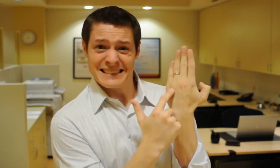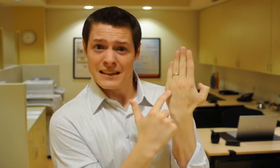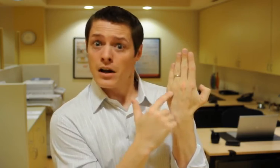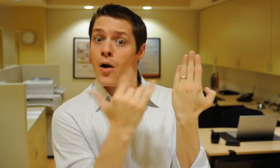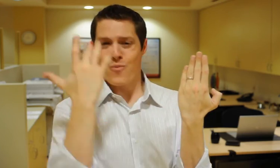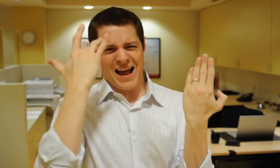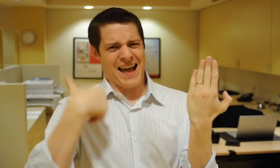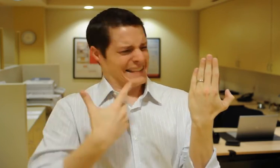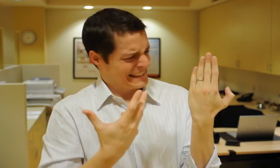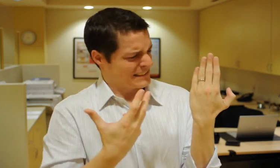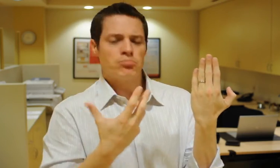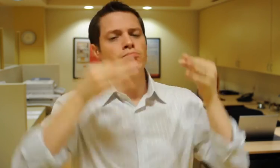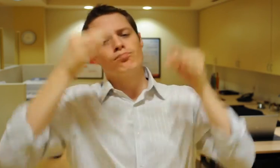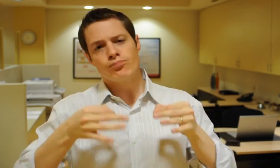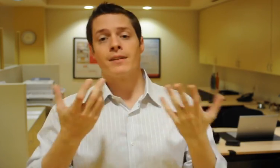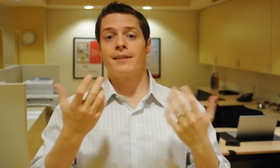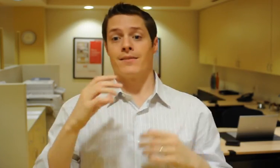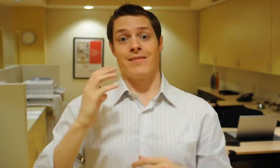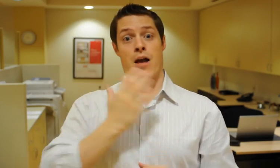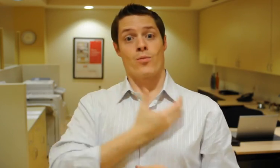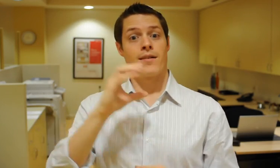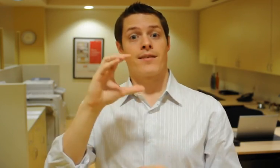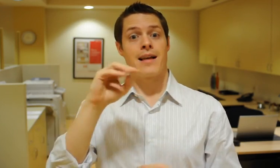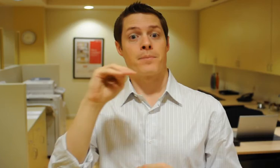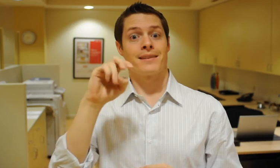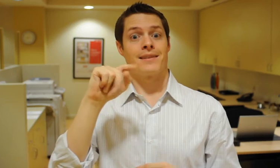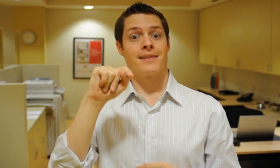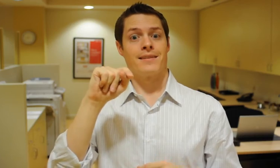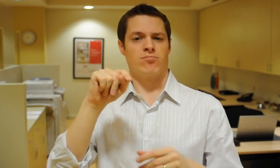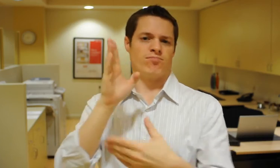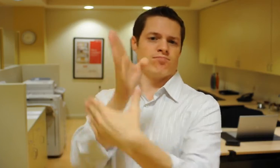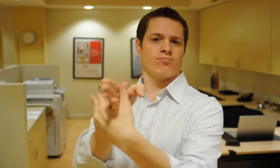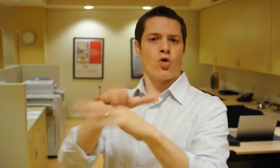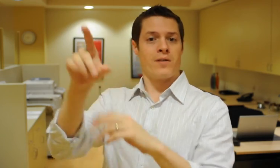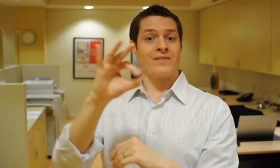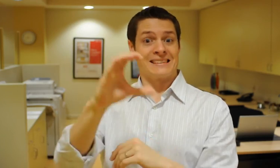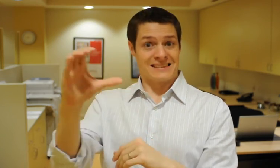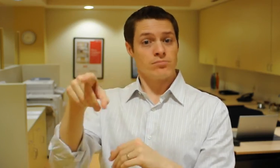This is why Convo filed its comment to the FCC